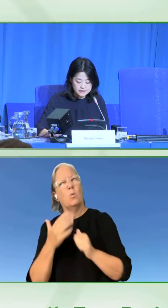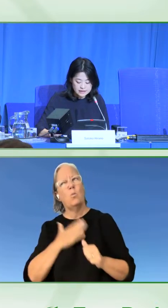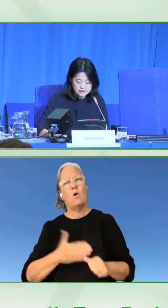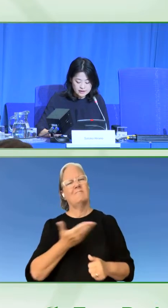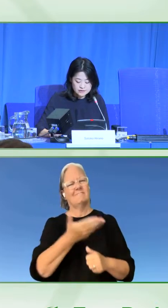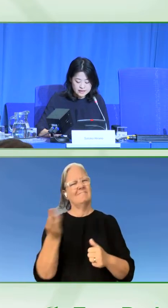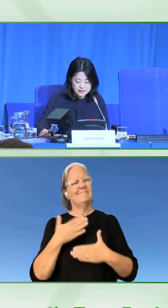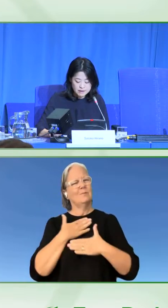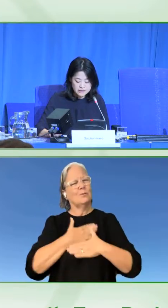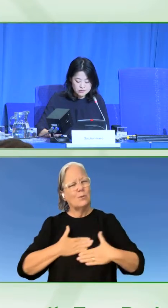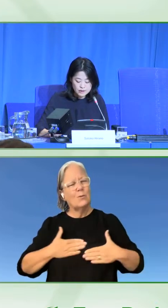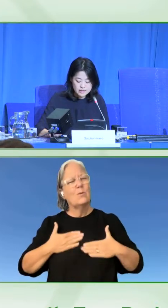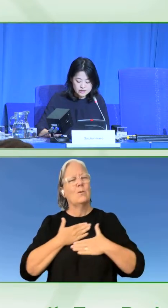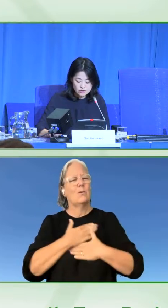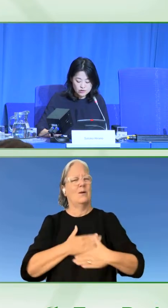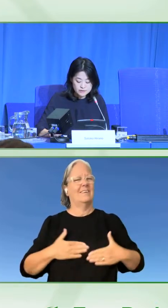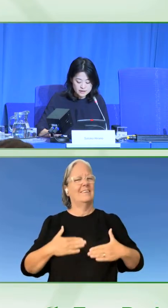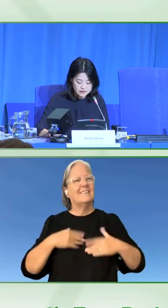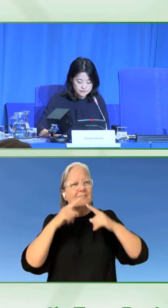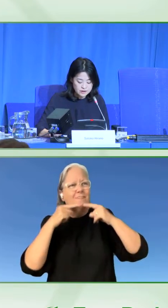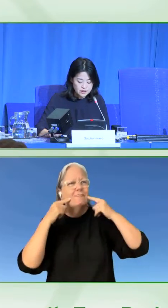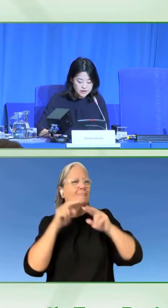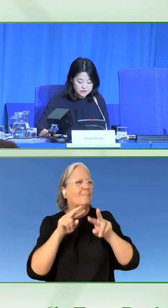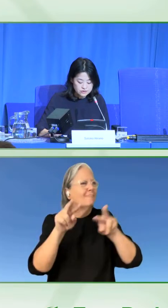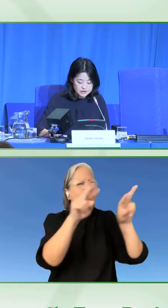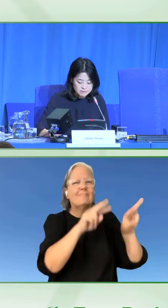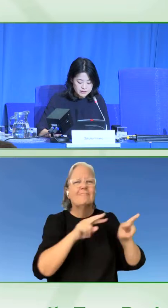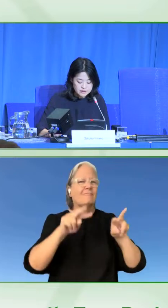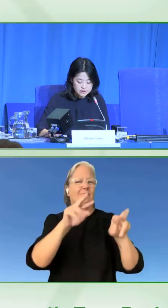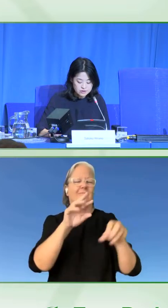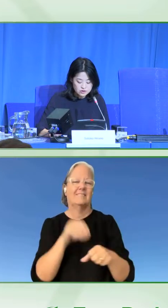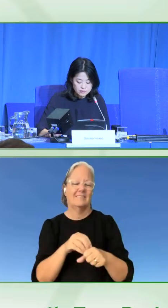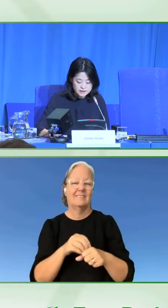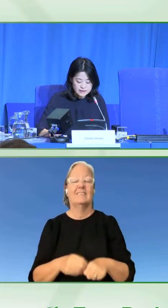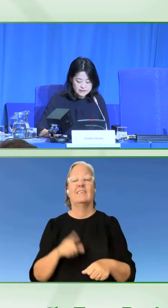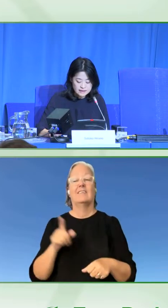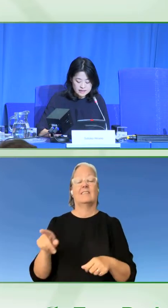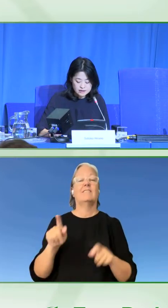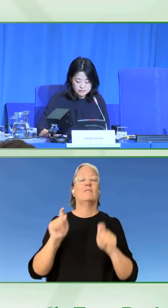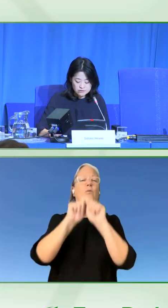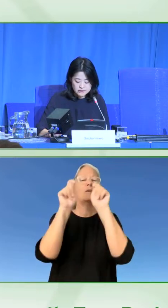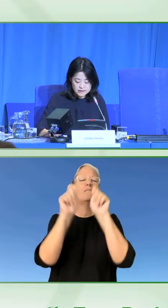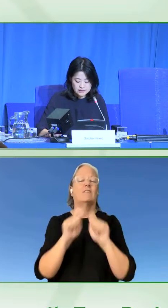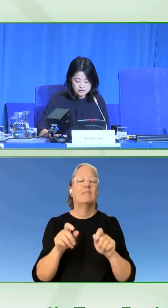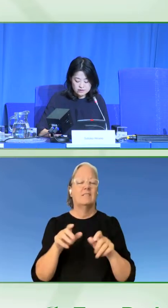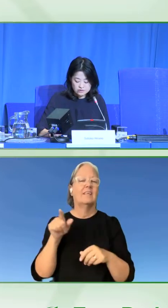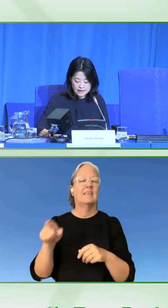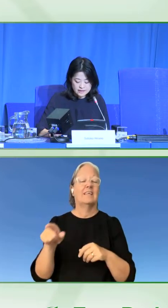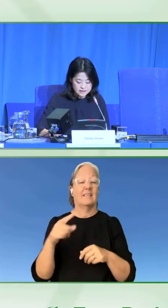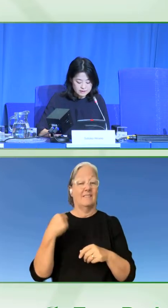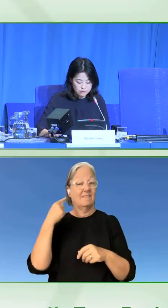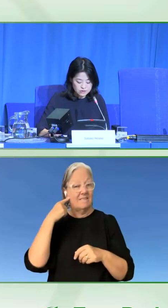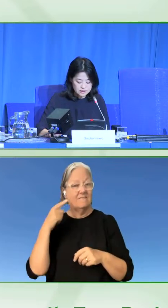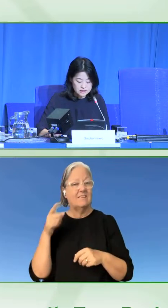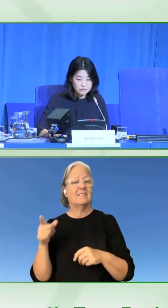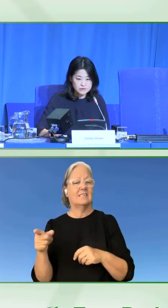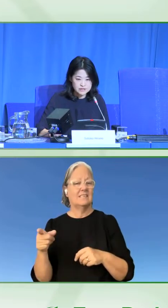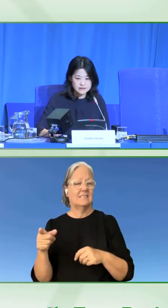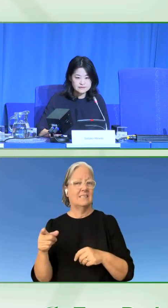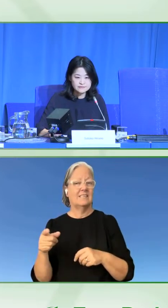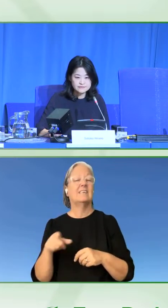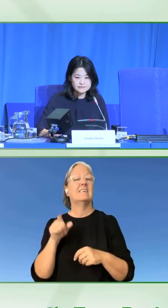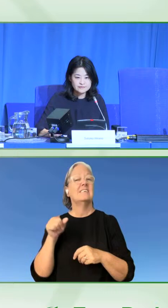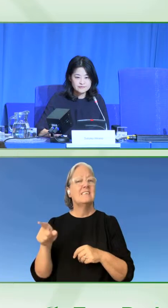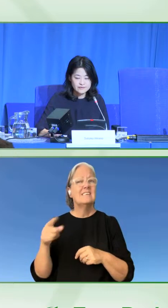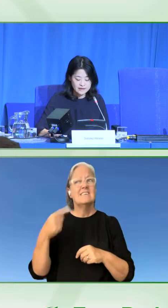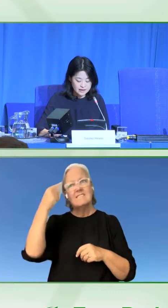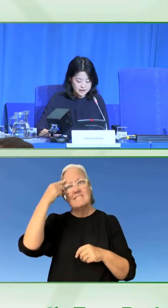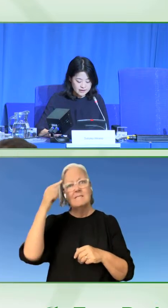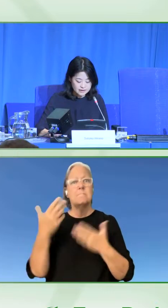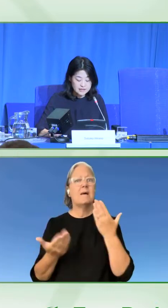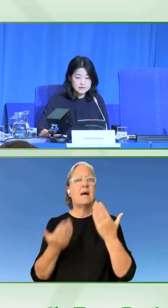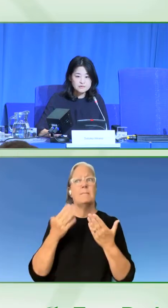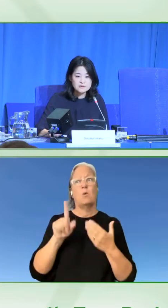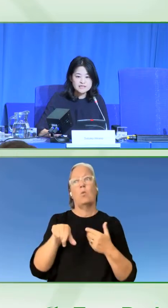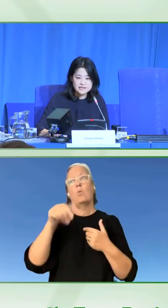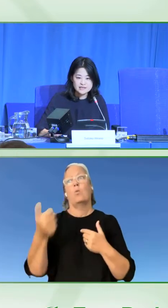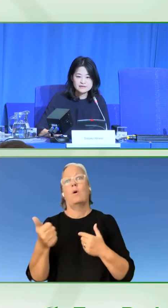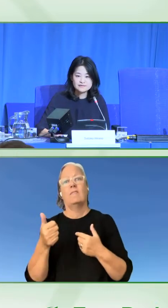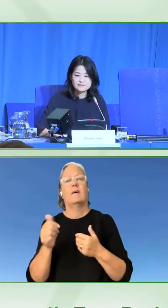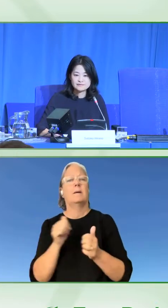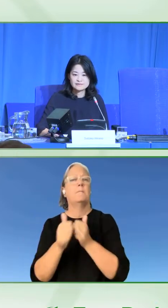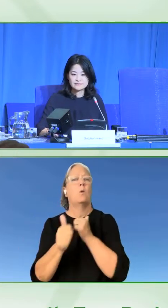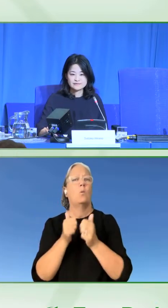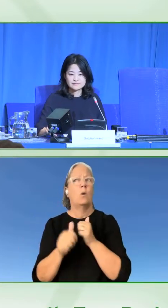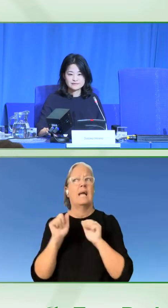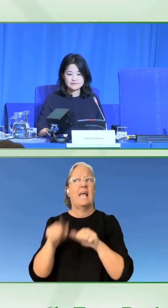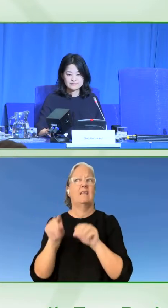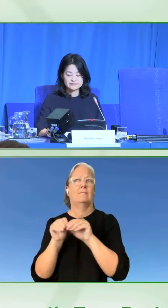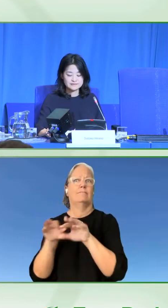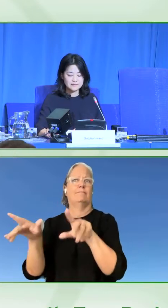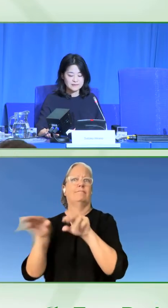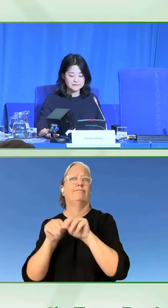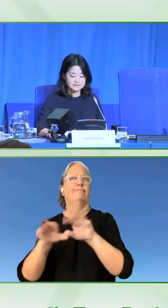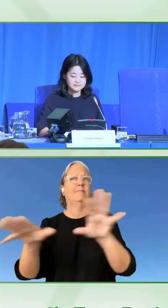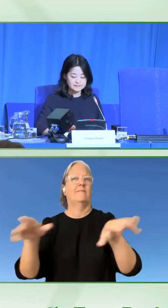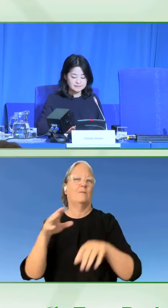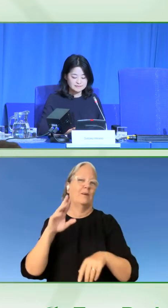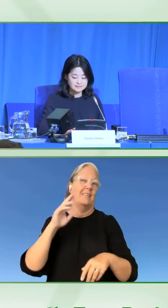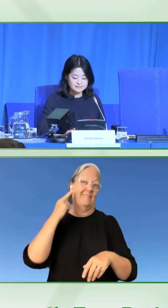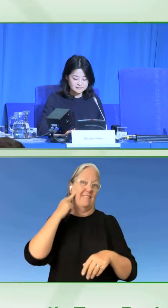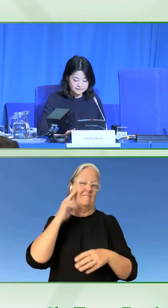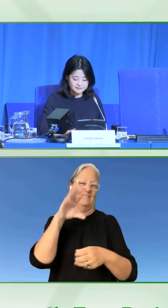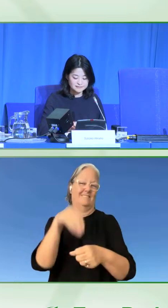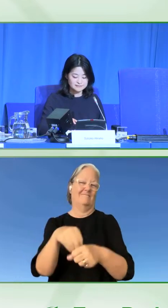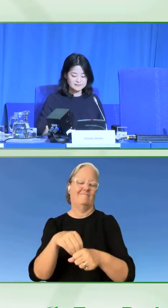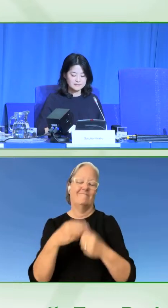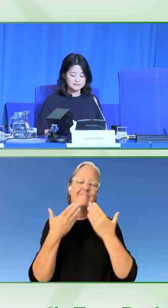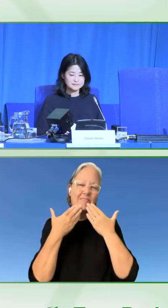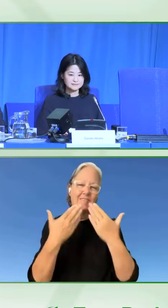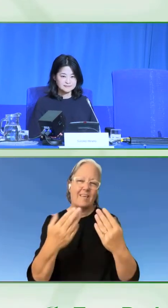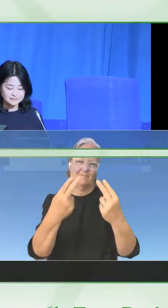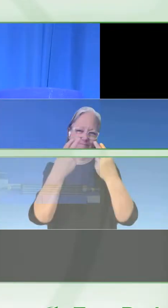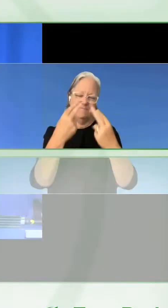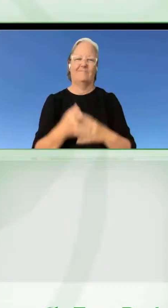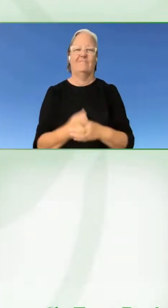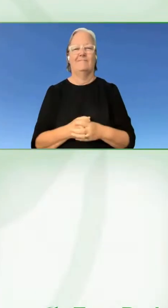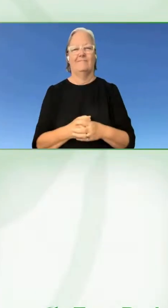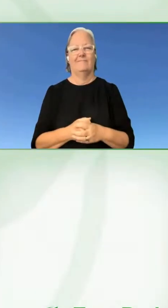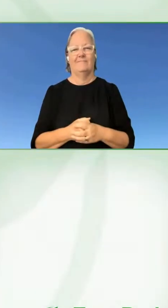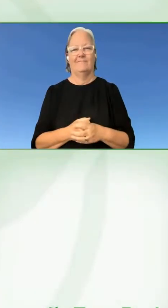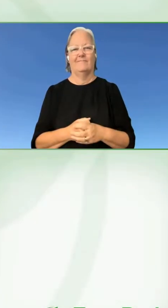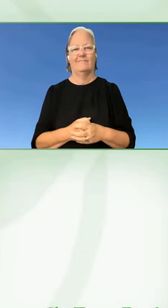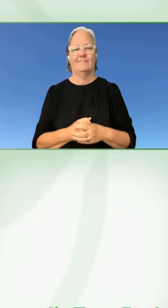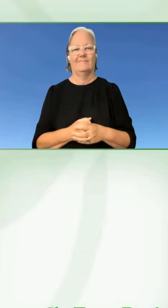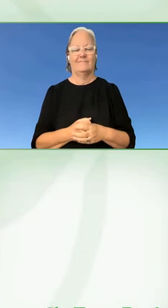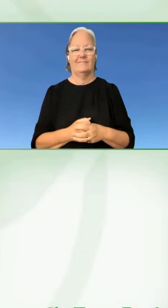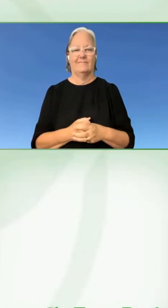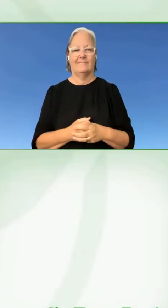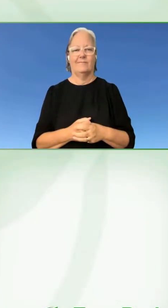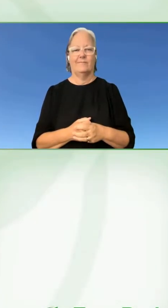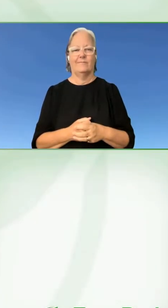Our aim is to collect -- connect to customer expectations with good society initiatives